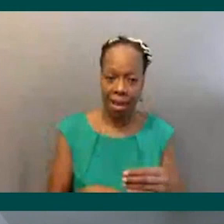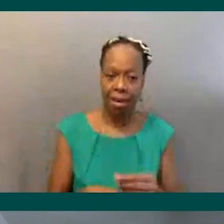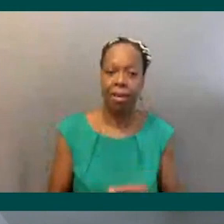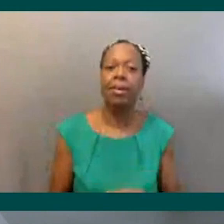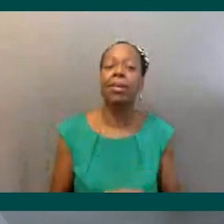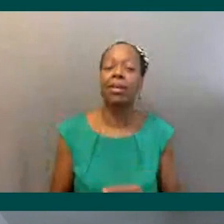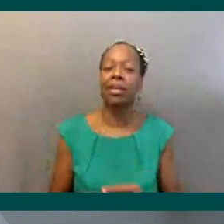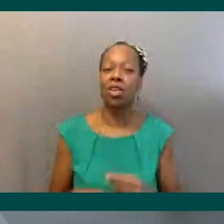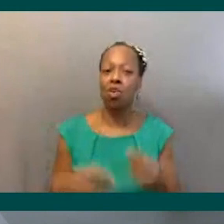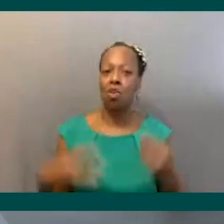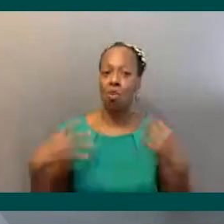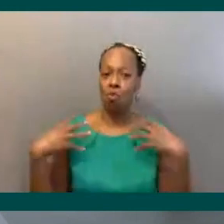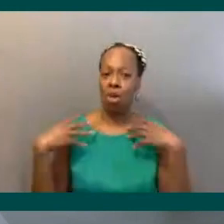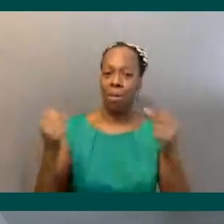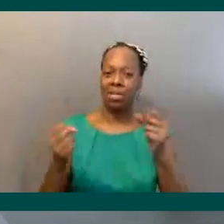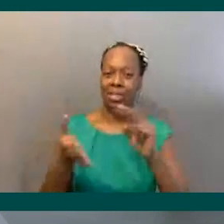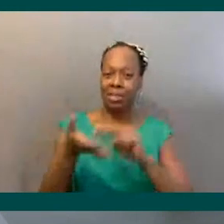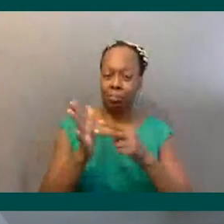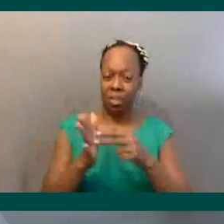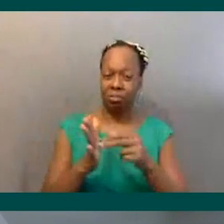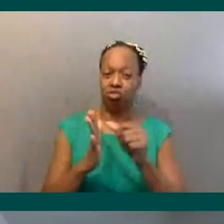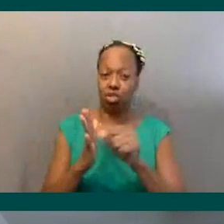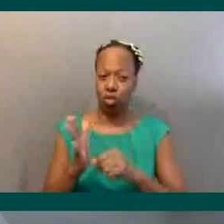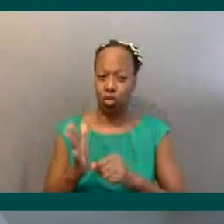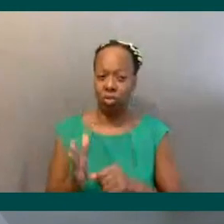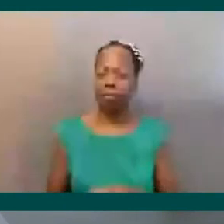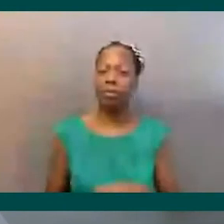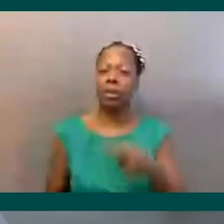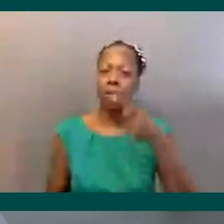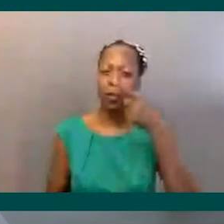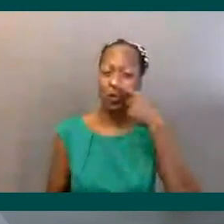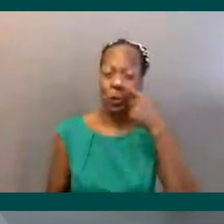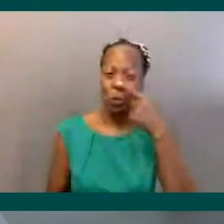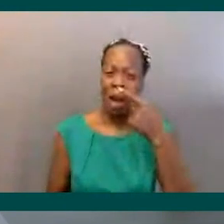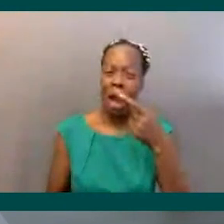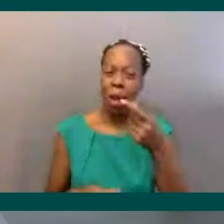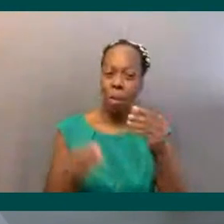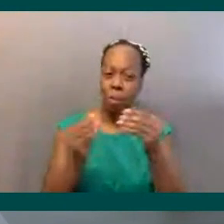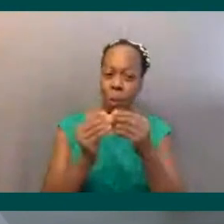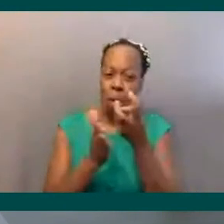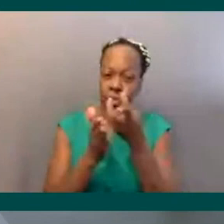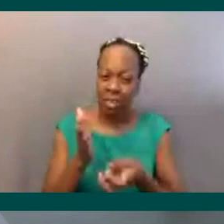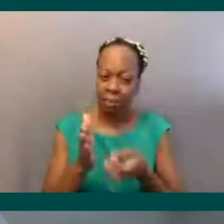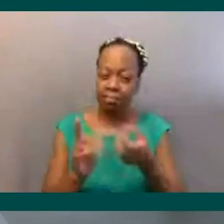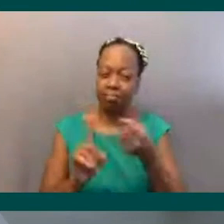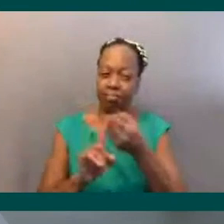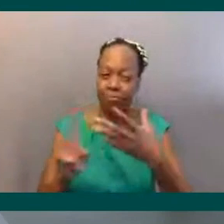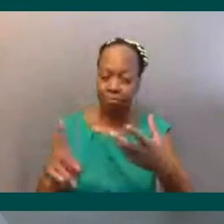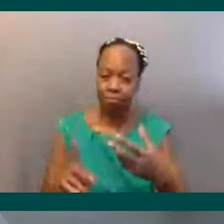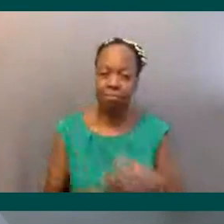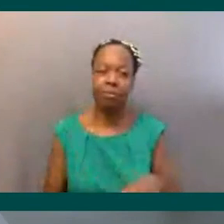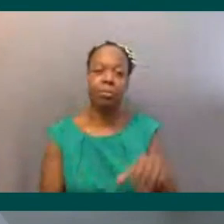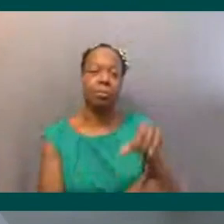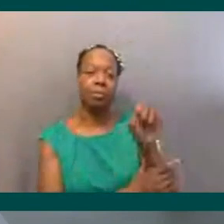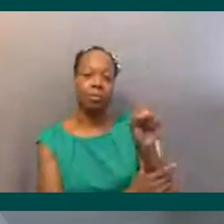Can you just expand on that a little bit further? Sure, I think it's a really important distinction. Surveillance means looking out for something.